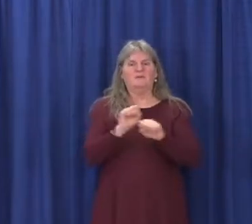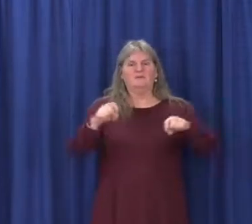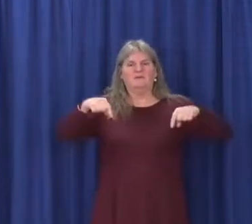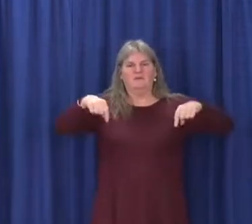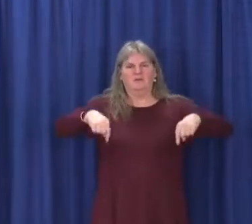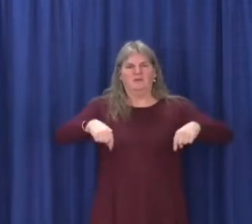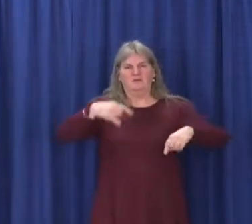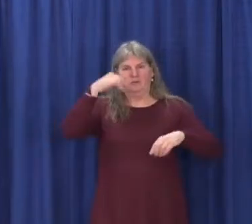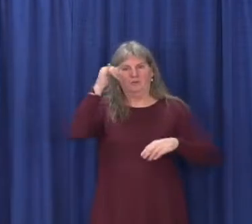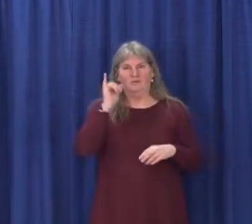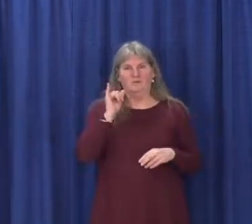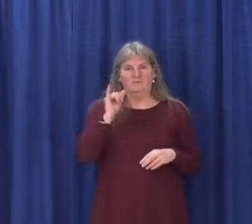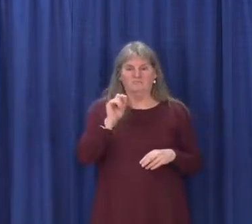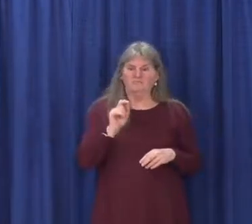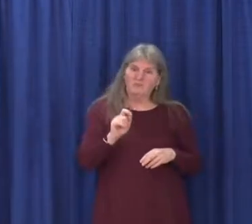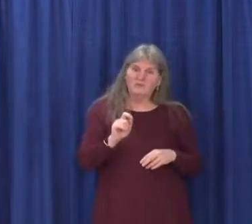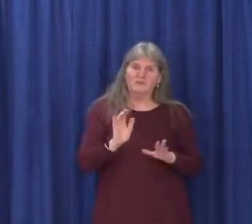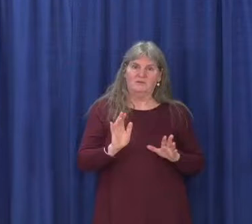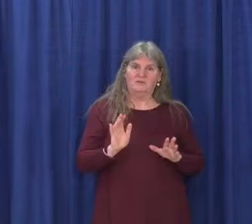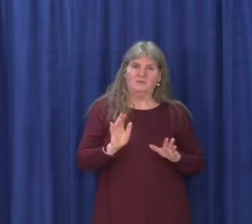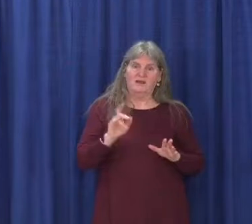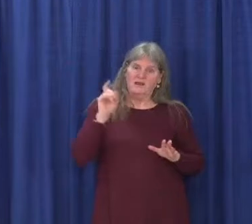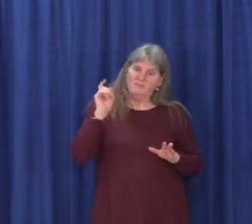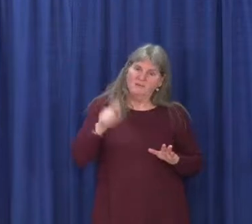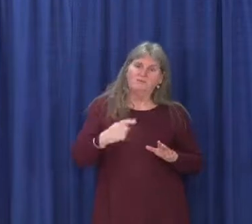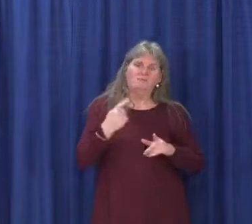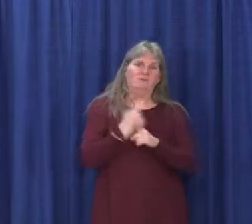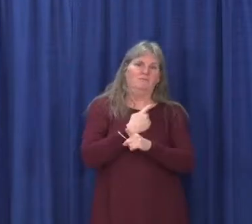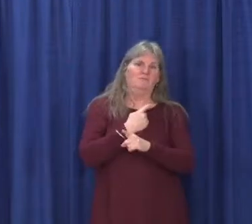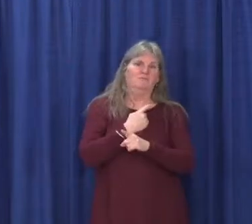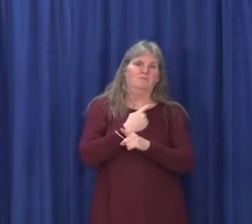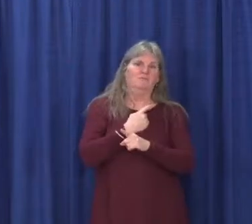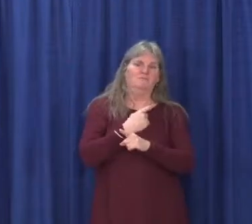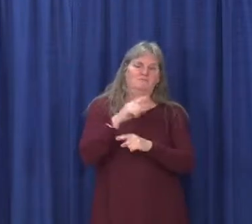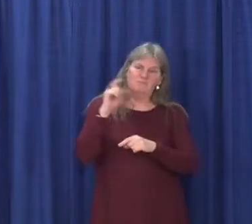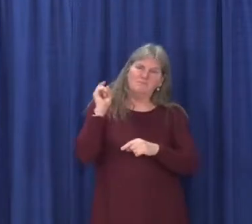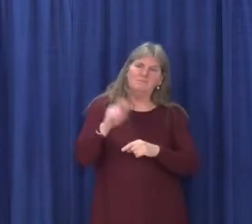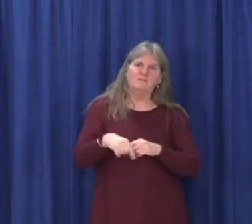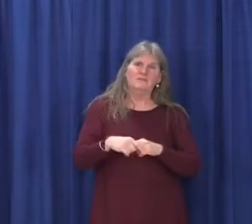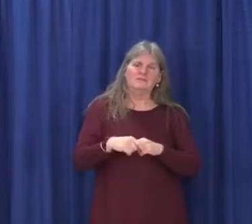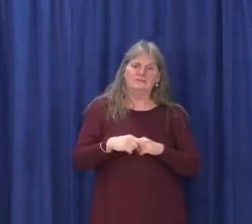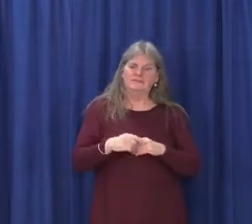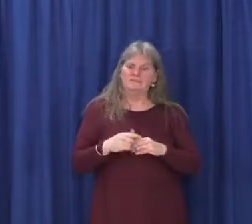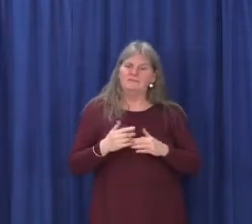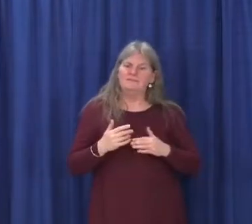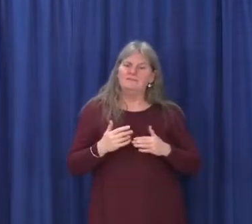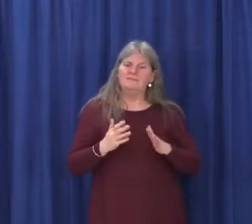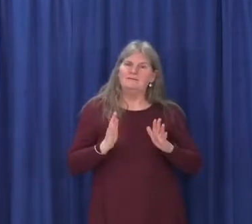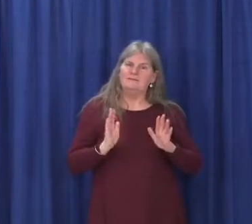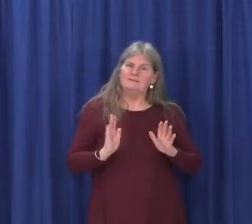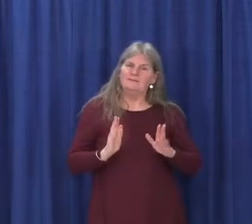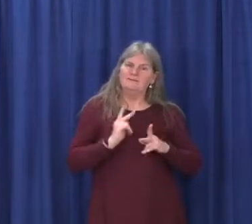we-- we have to get this right, folks have gone through and pushed it to the very end here in the tourism sector.